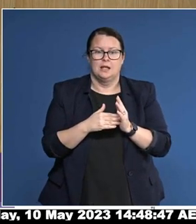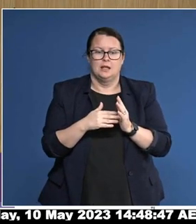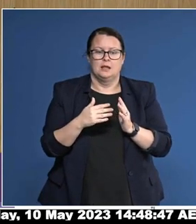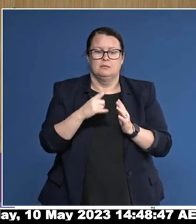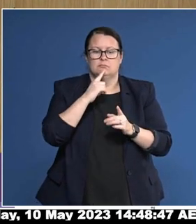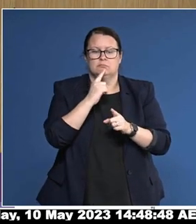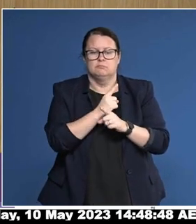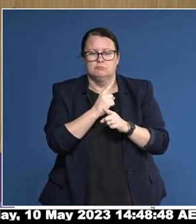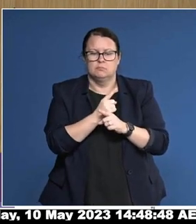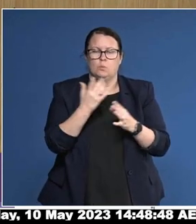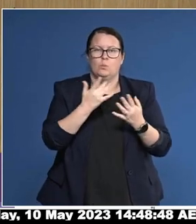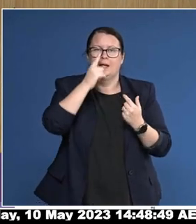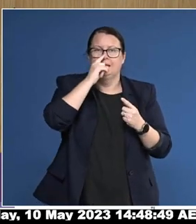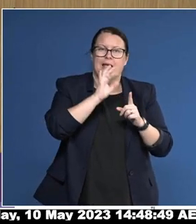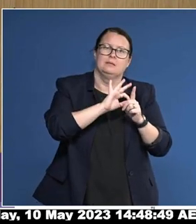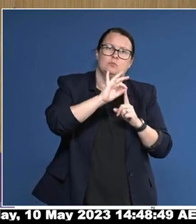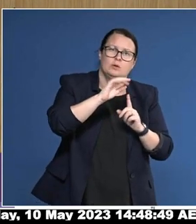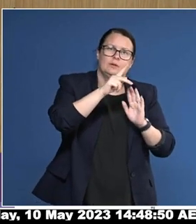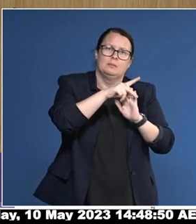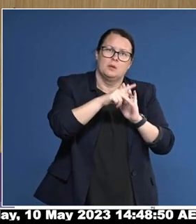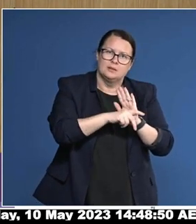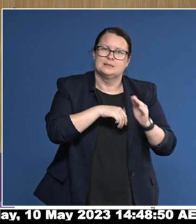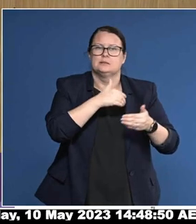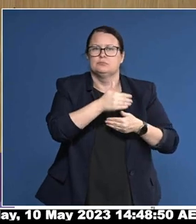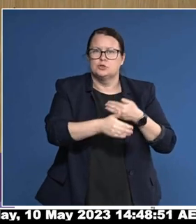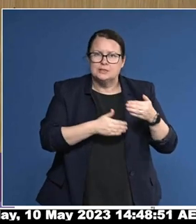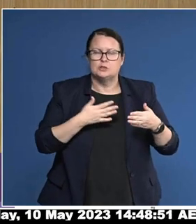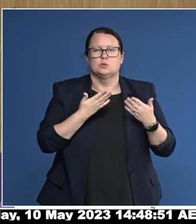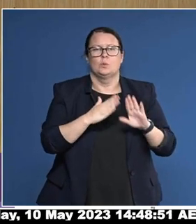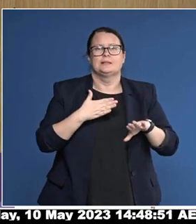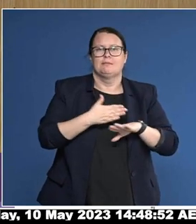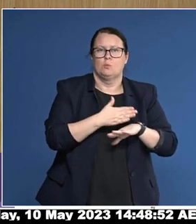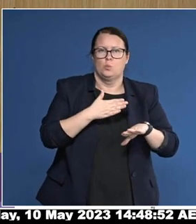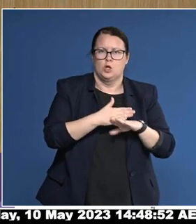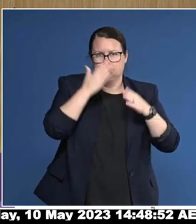improvement around policies, procedures and practices around disability, and we're